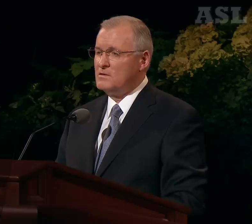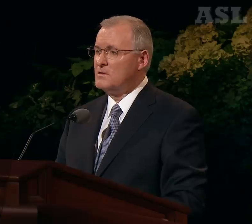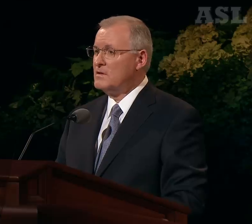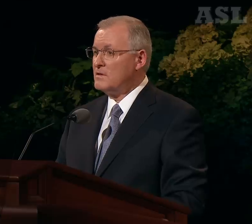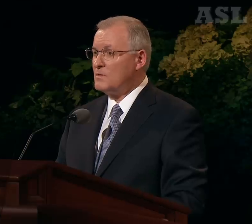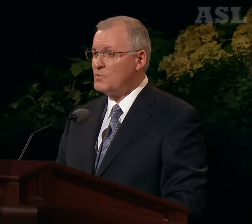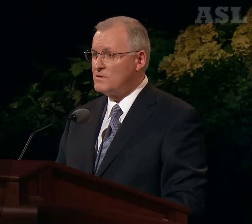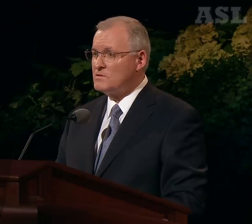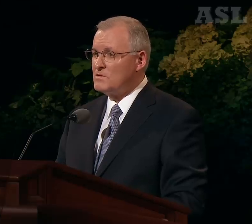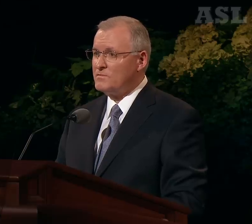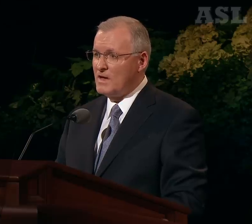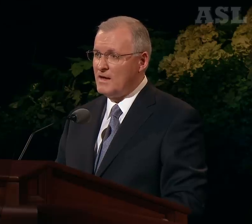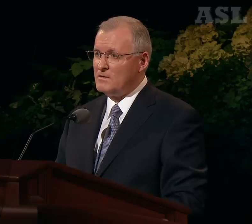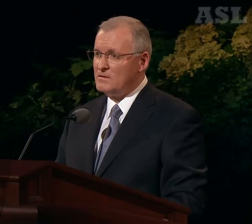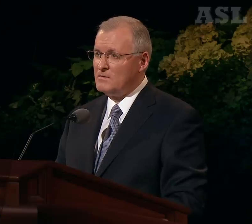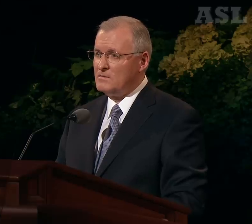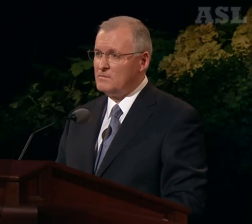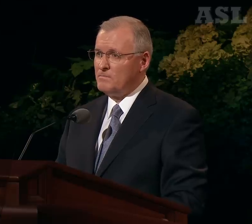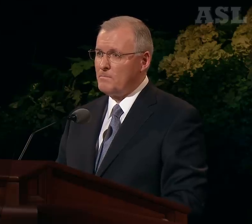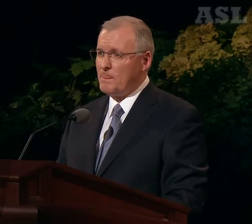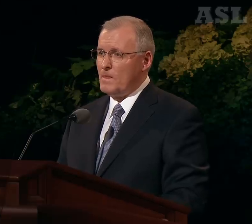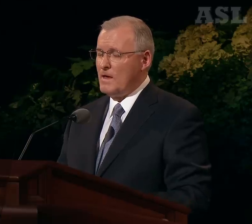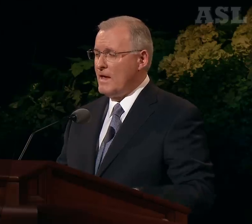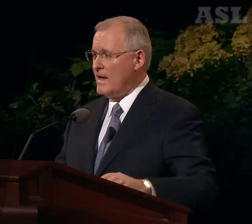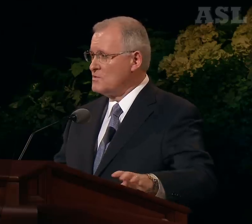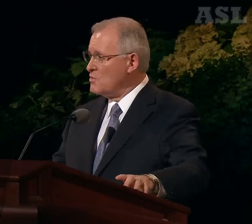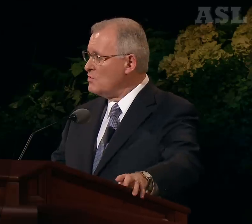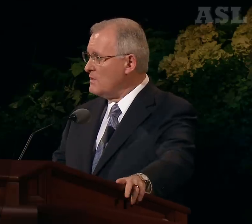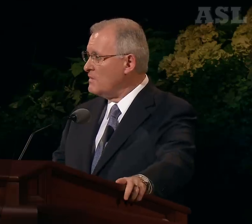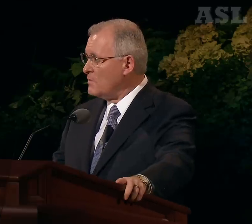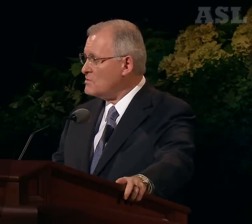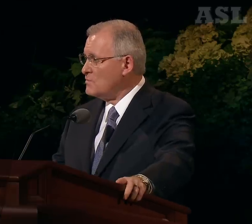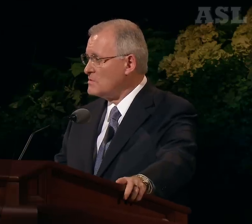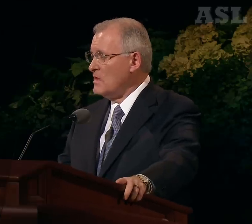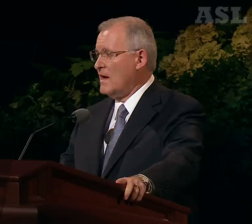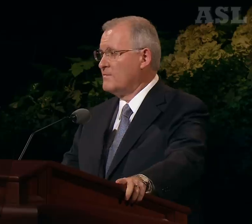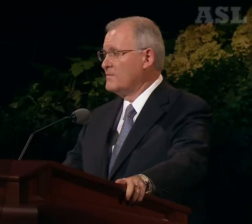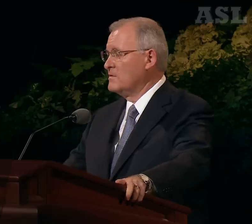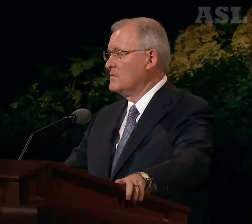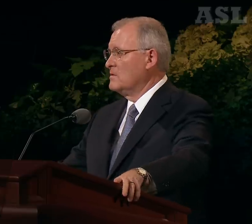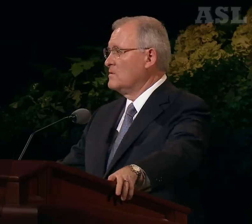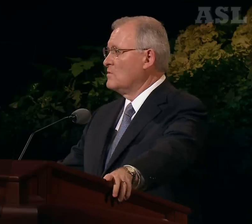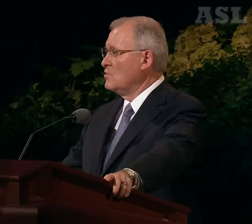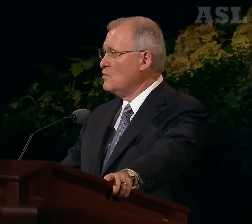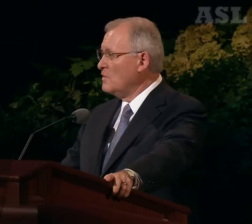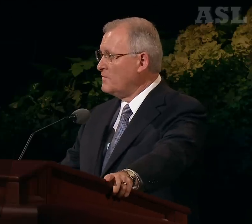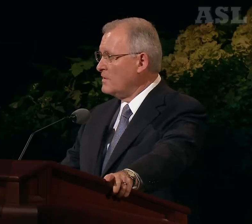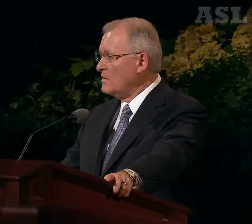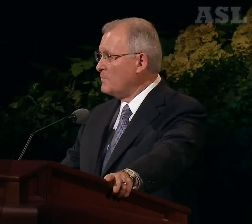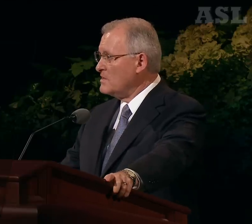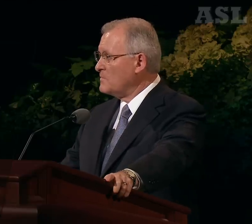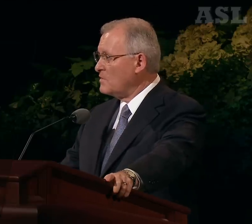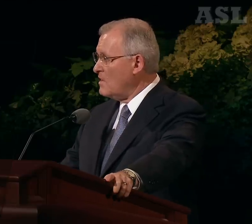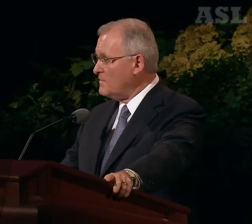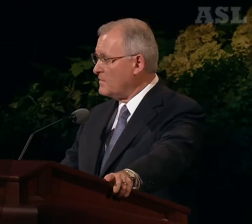CONFIDENCE WAX STRONG IN THE